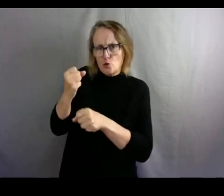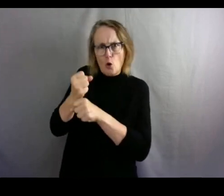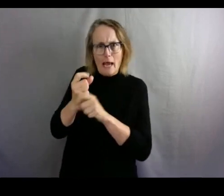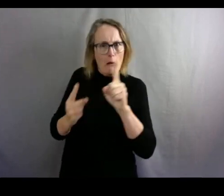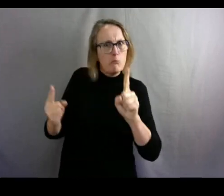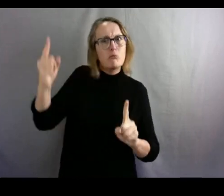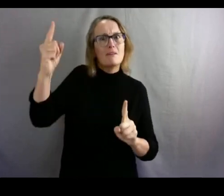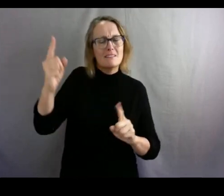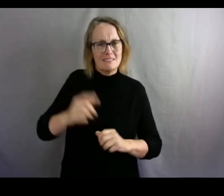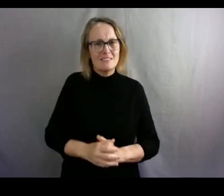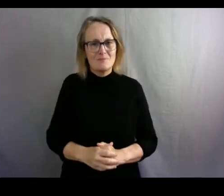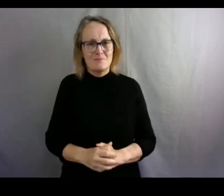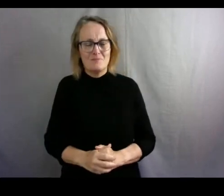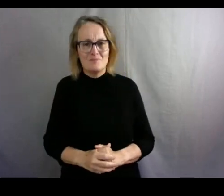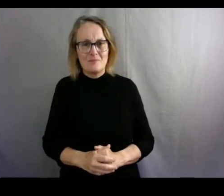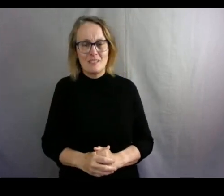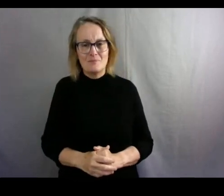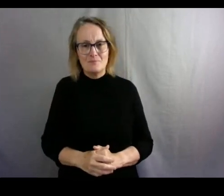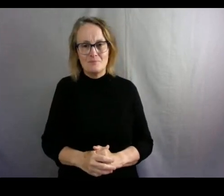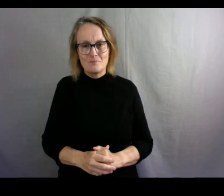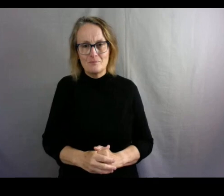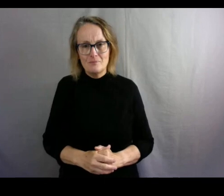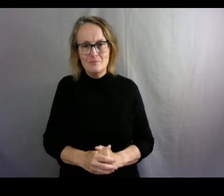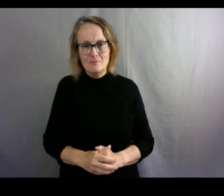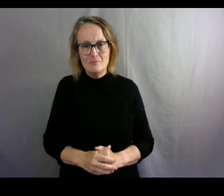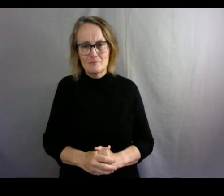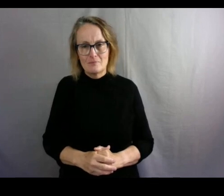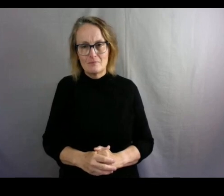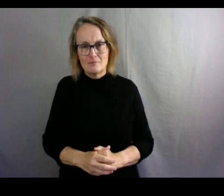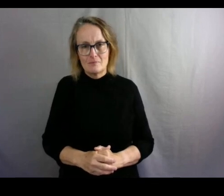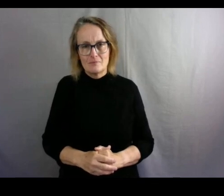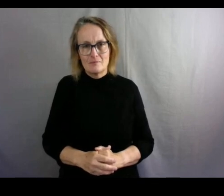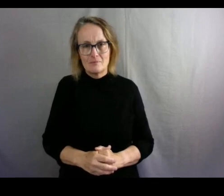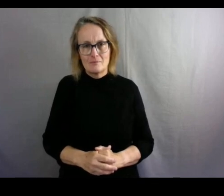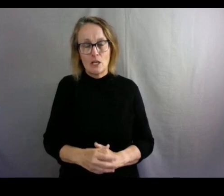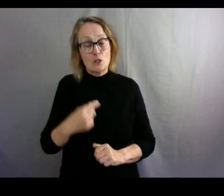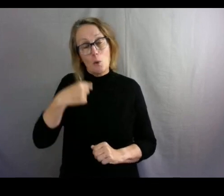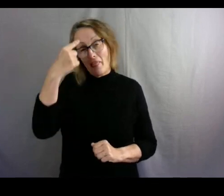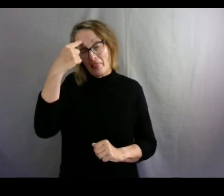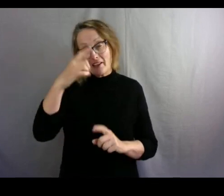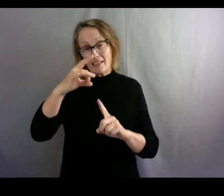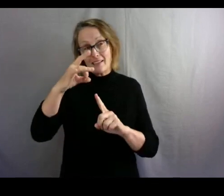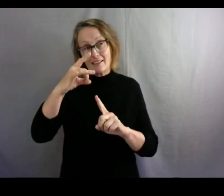that it's was impossible to do something. So I think it's what happened, really.